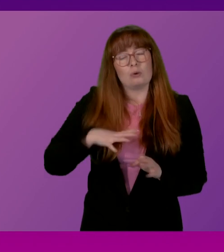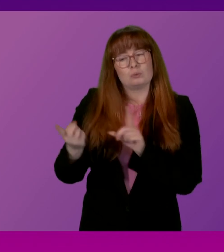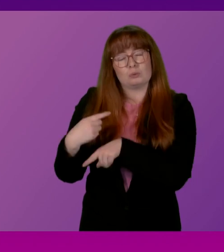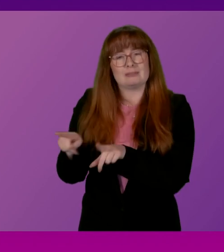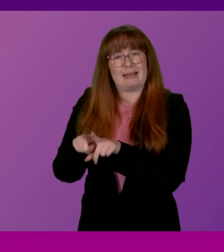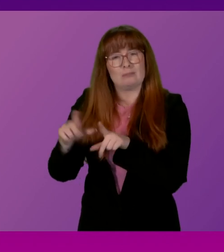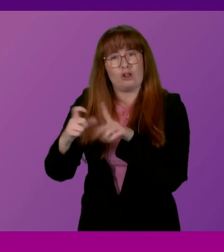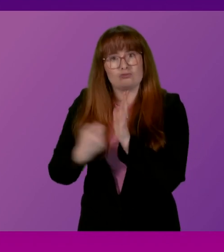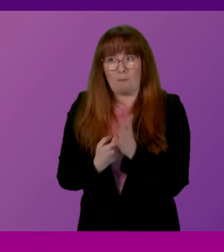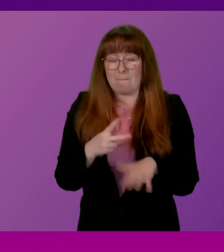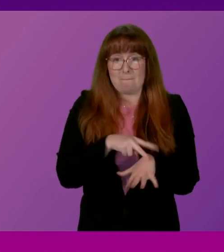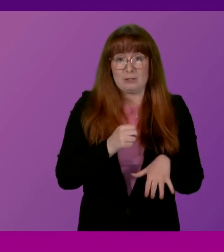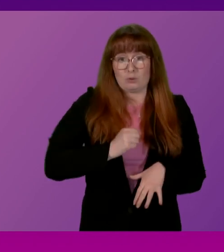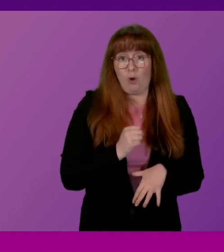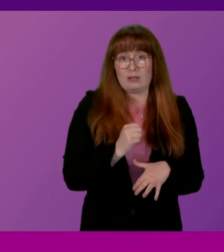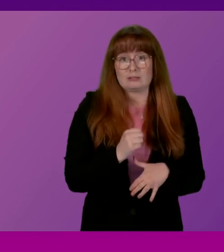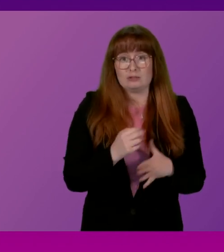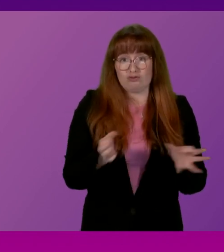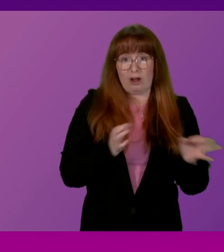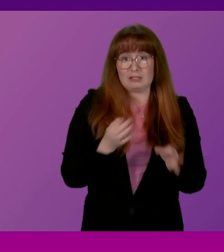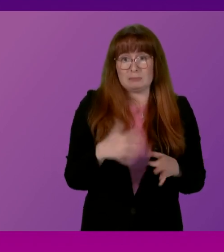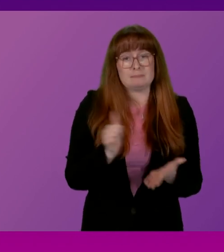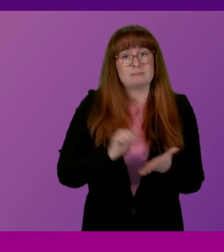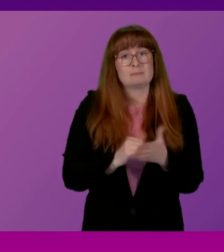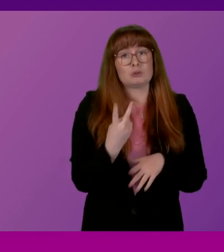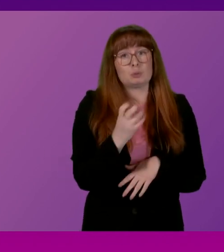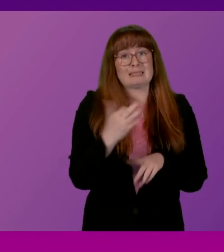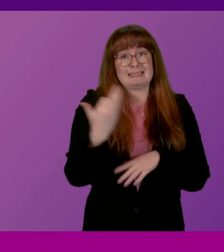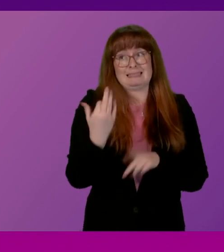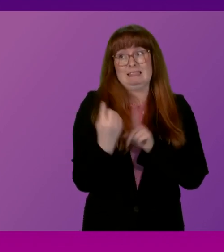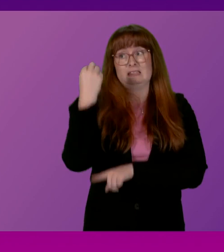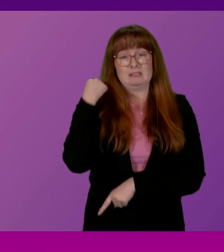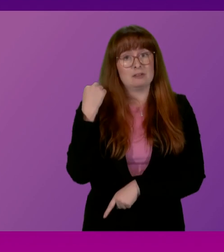Police Scotland’s estate strategy was published in 2019 for everyone to see.